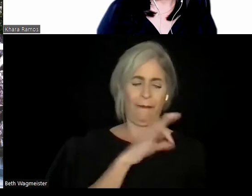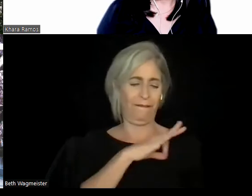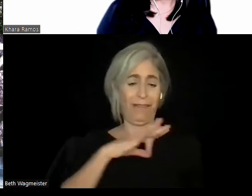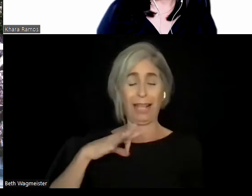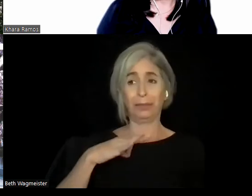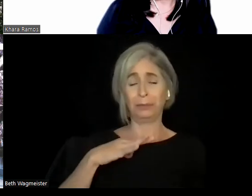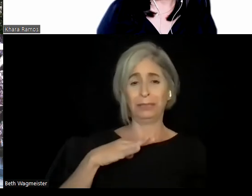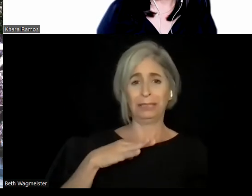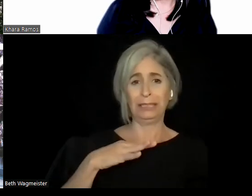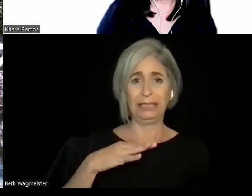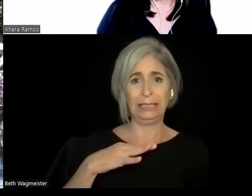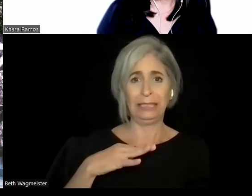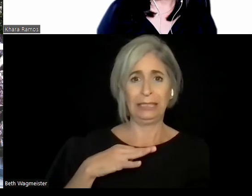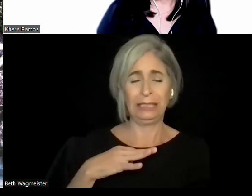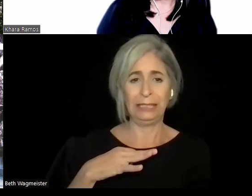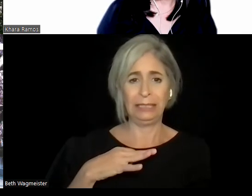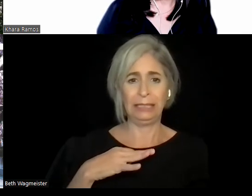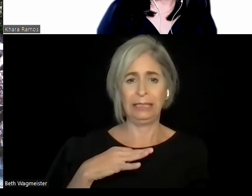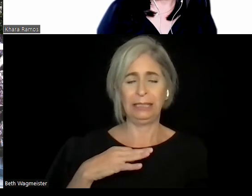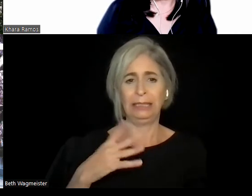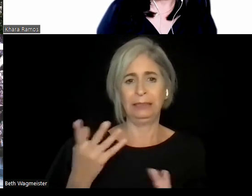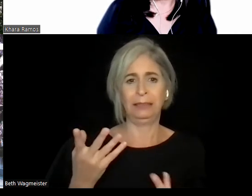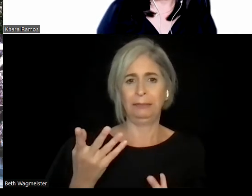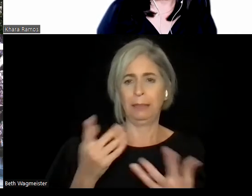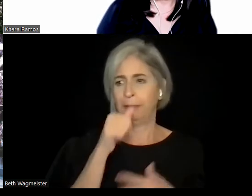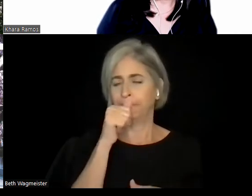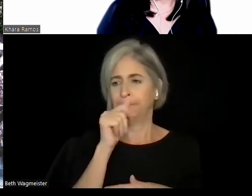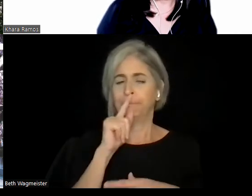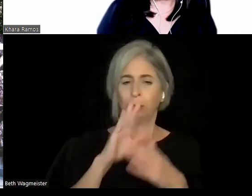to accommodate them or something like